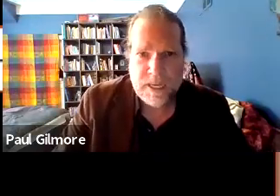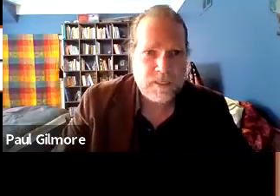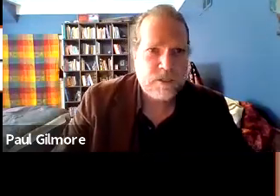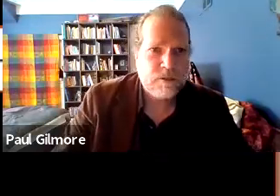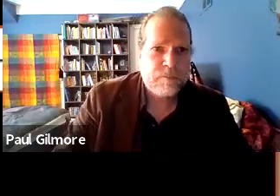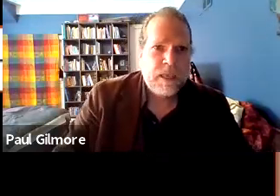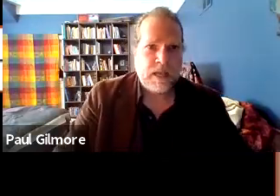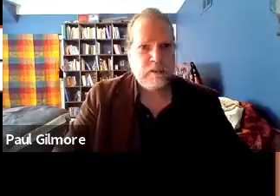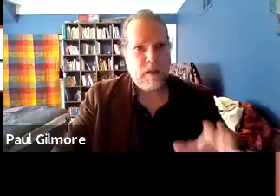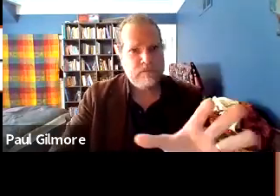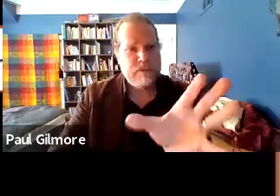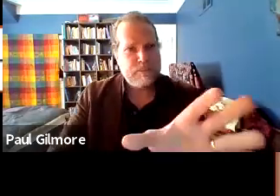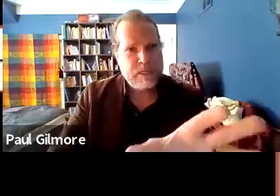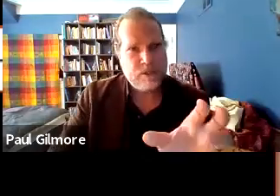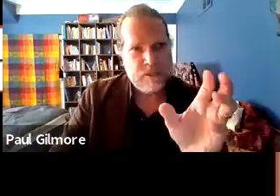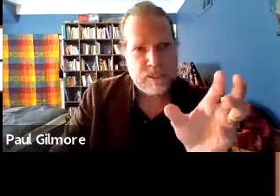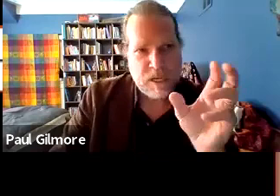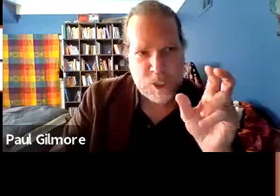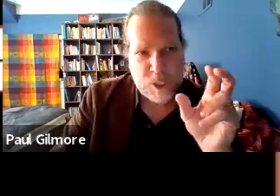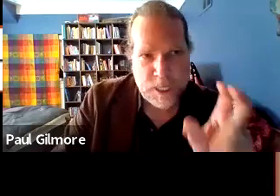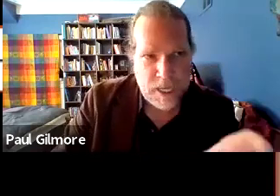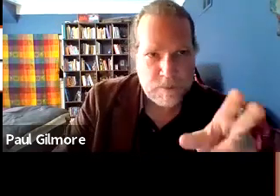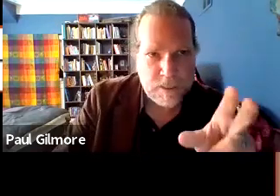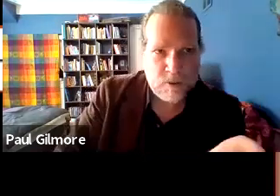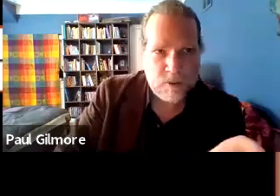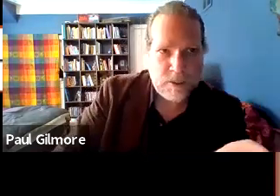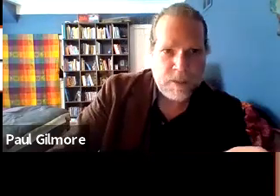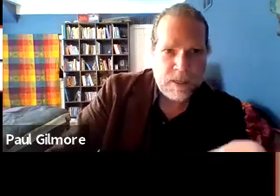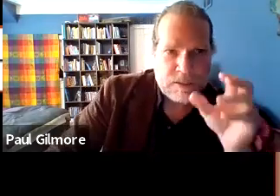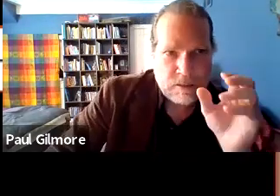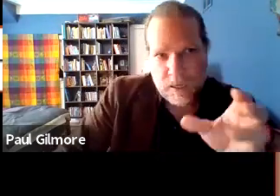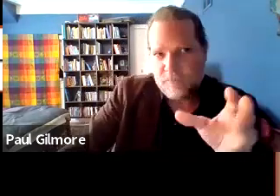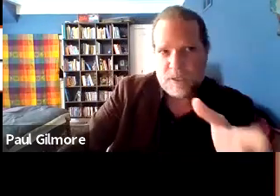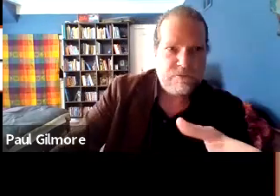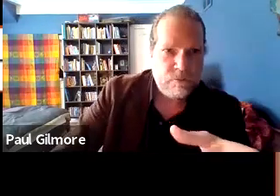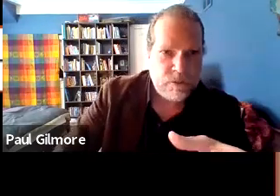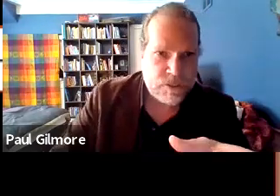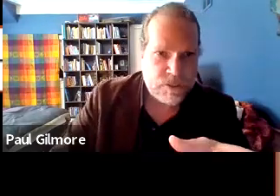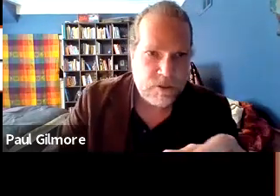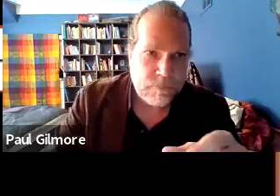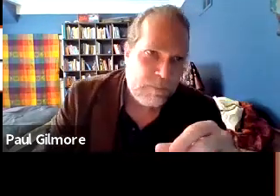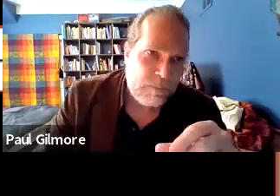getting to. I love this picture. This is Chicago, Illinois, just a few years ago, but